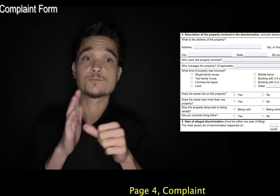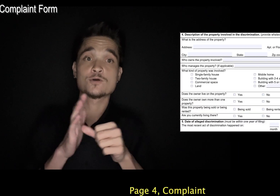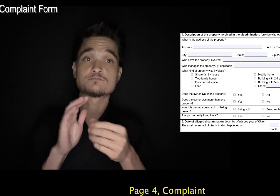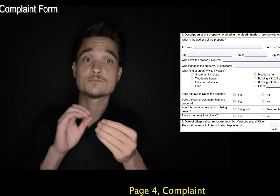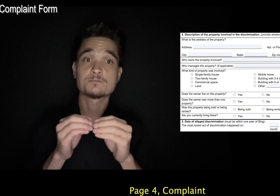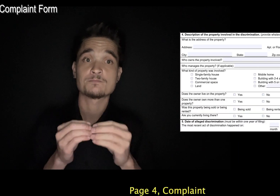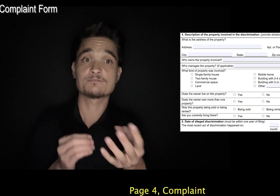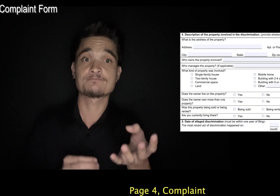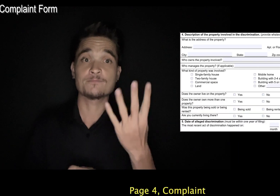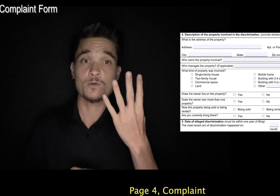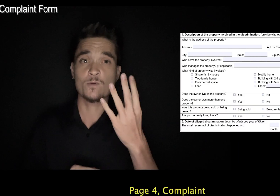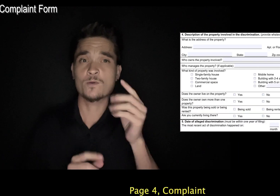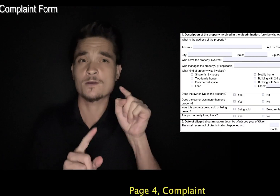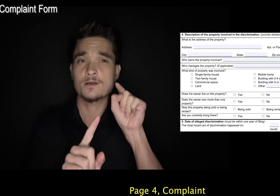Page 4, Complaint